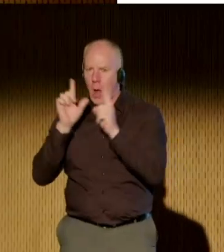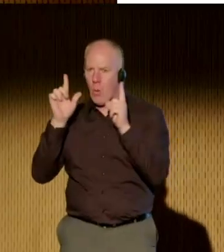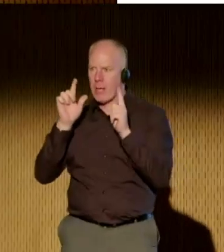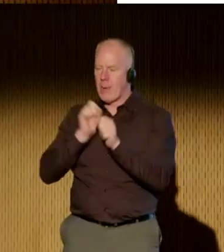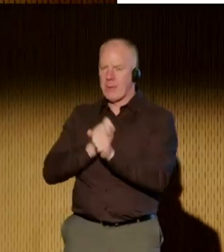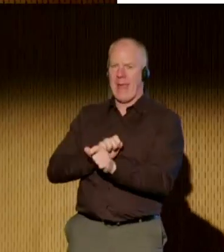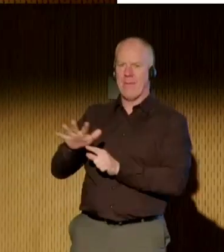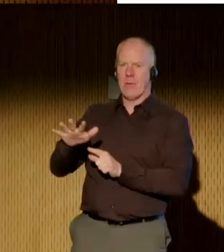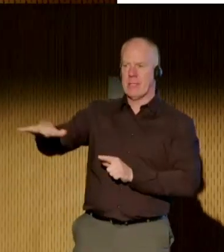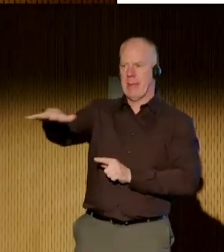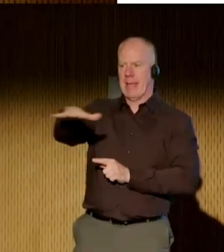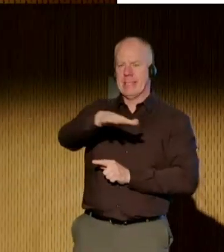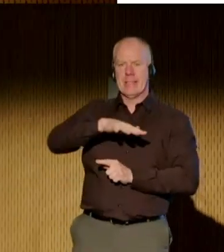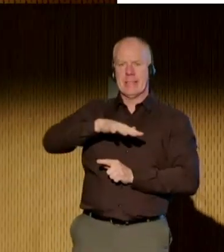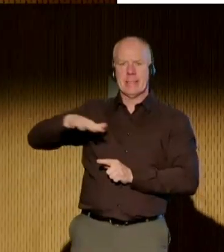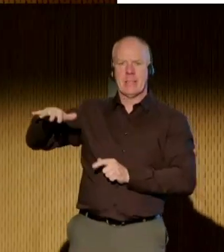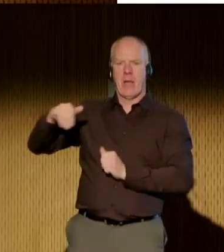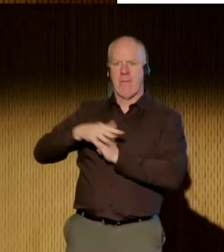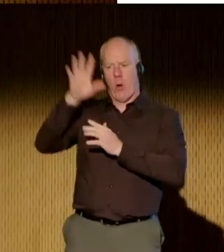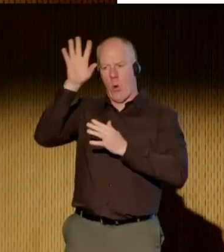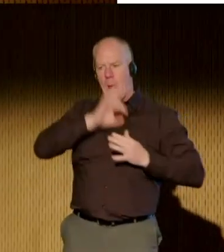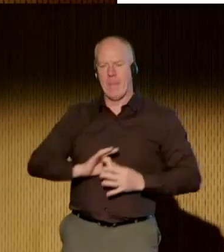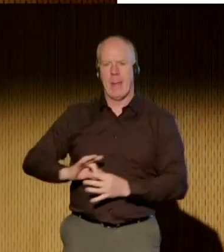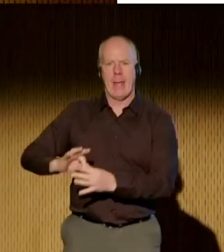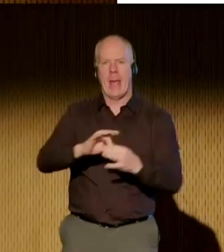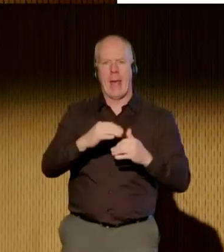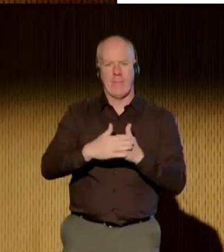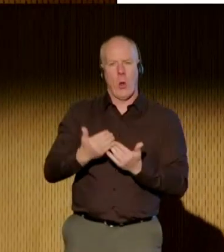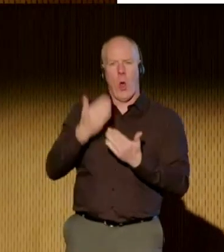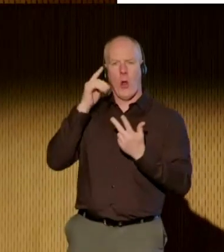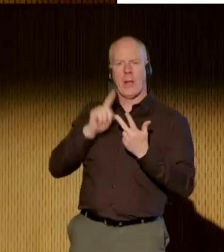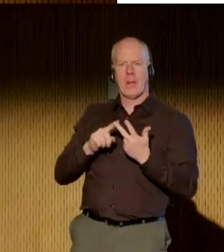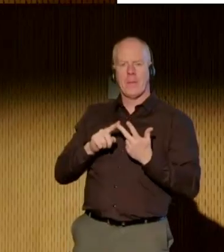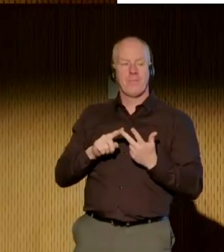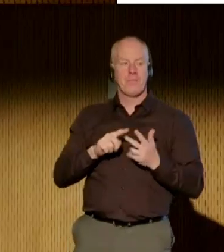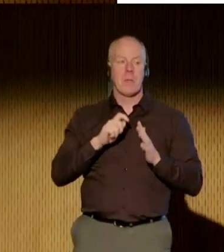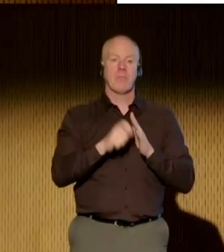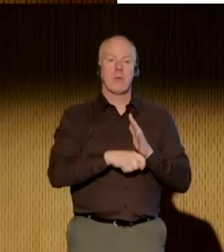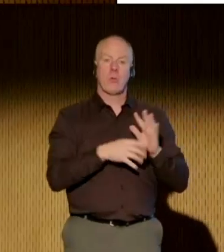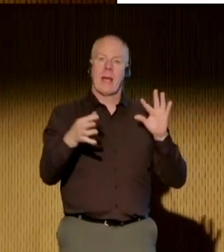of spatial elements on well-being and learning. So the project bridges pedagogical,